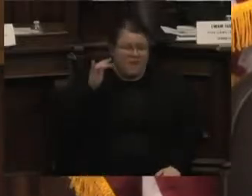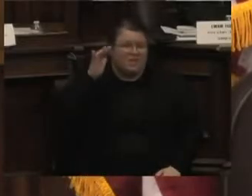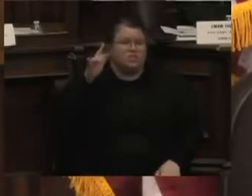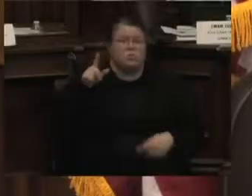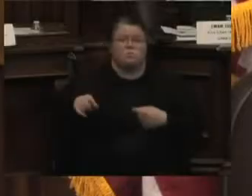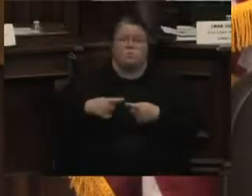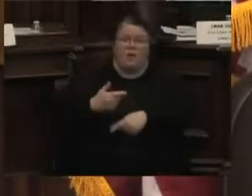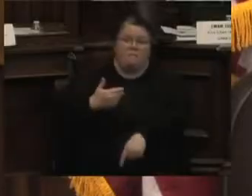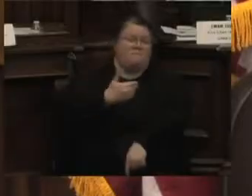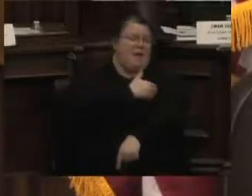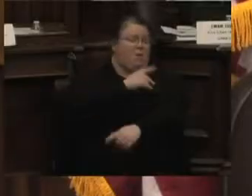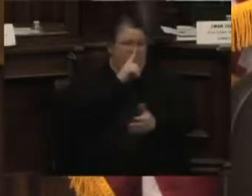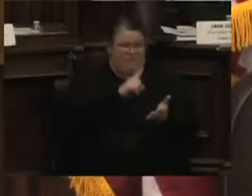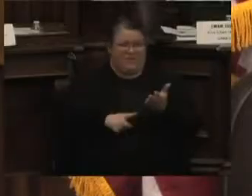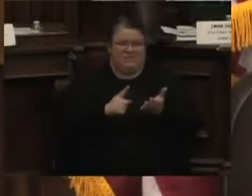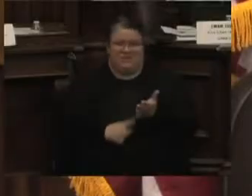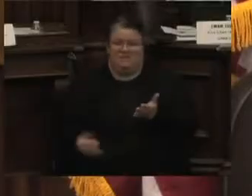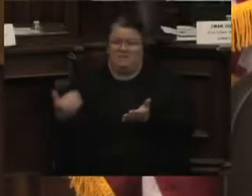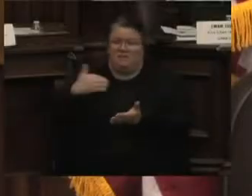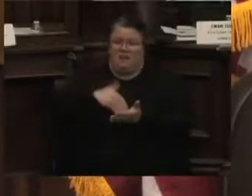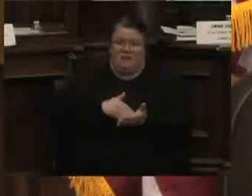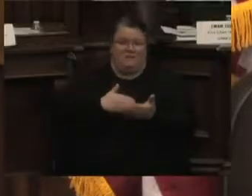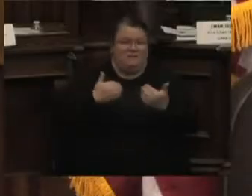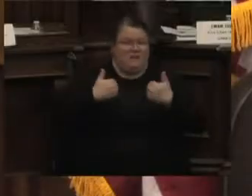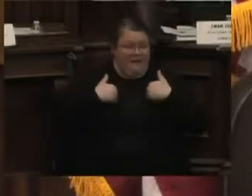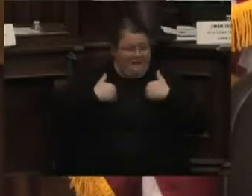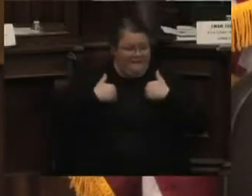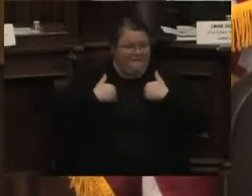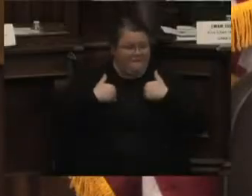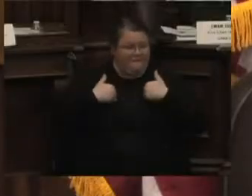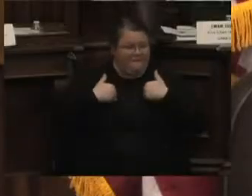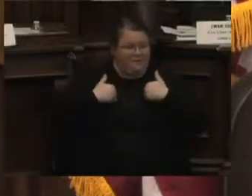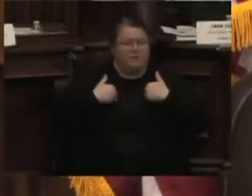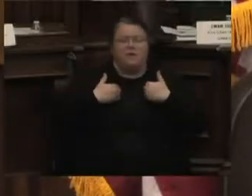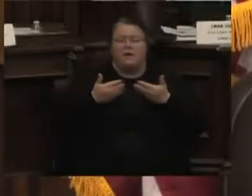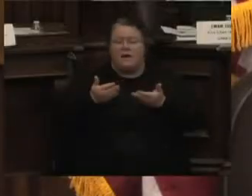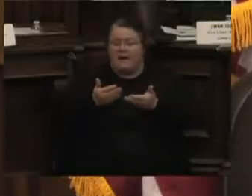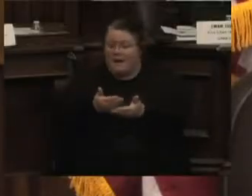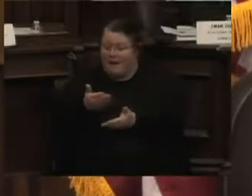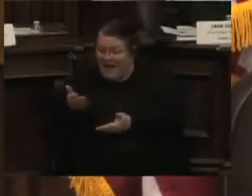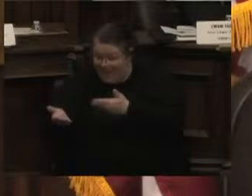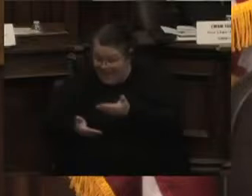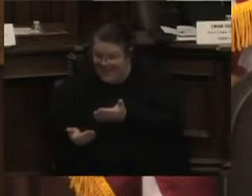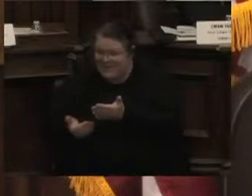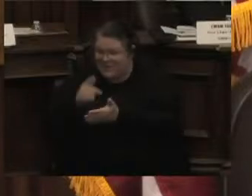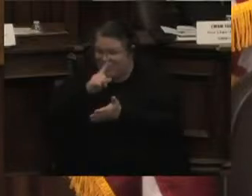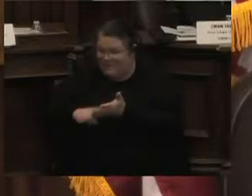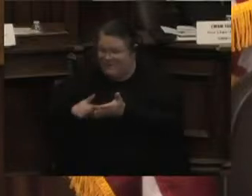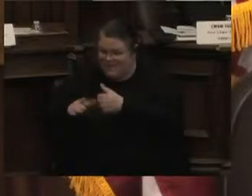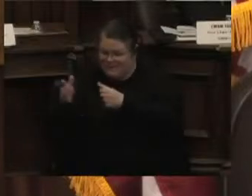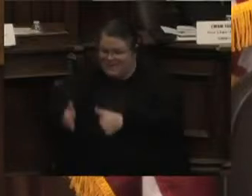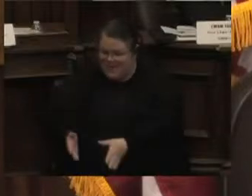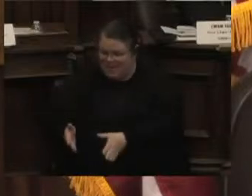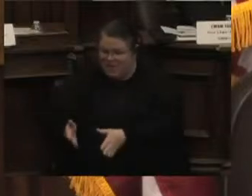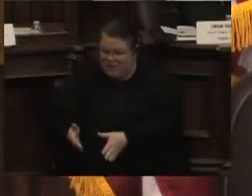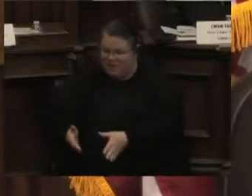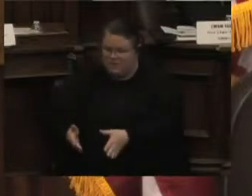that once we do get our